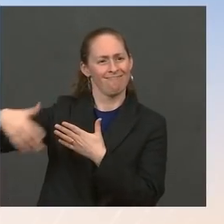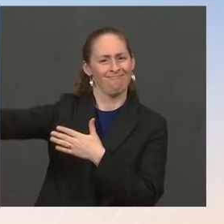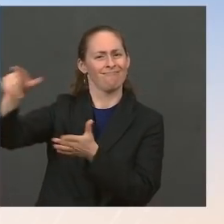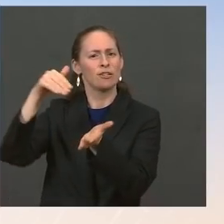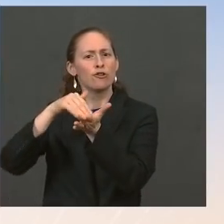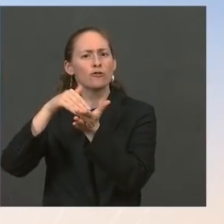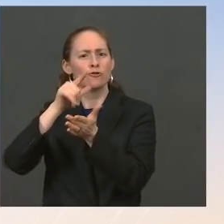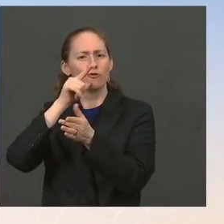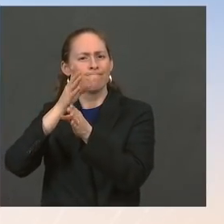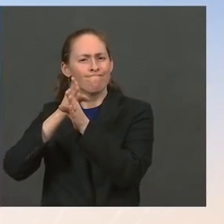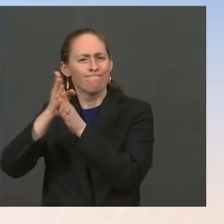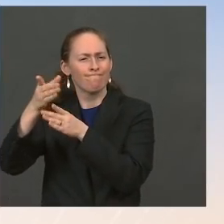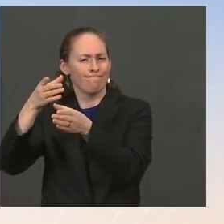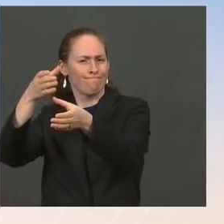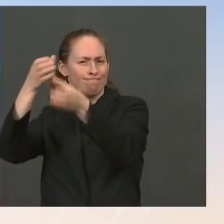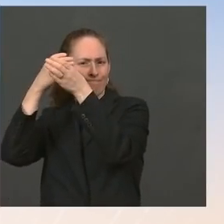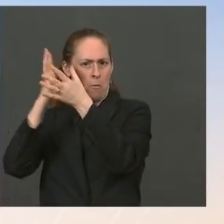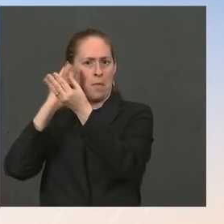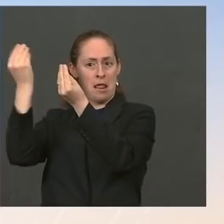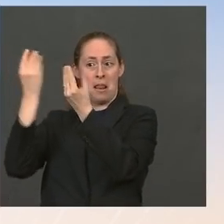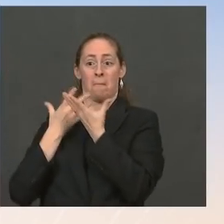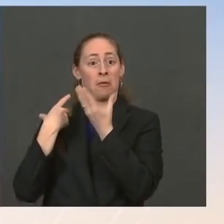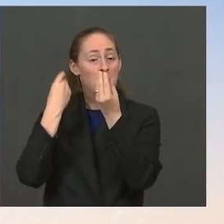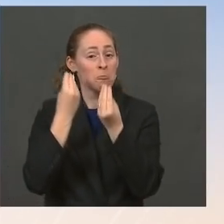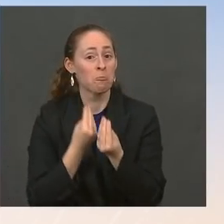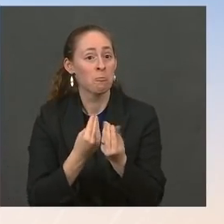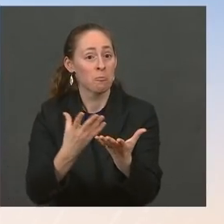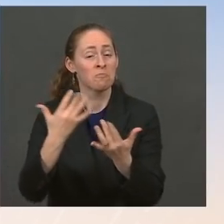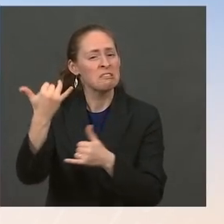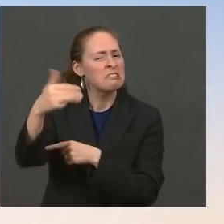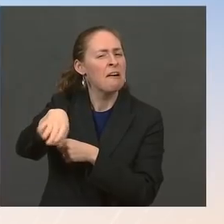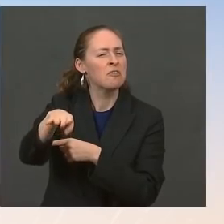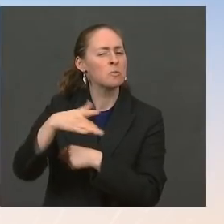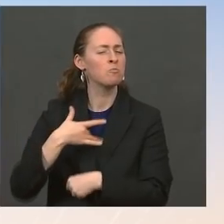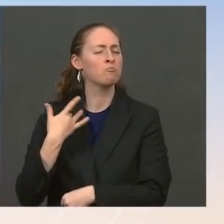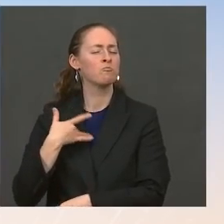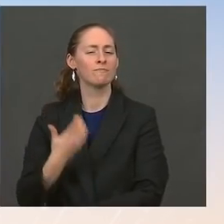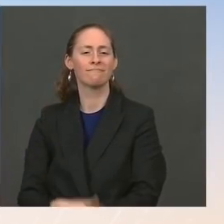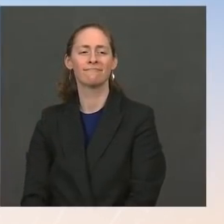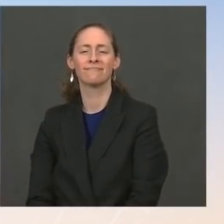But we will release that out to all of you later this afternoon. As I noted in a tweet -- I hate to reference that,